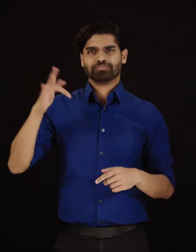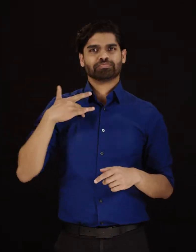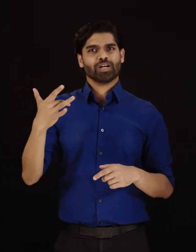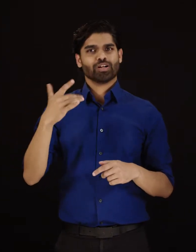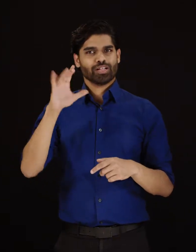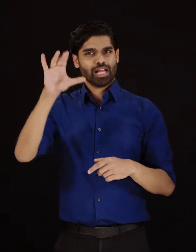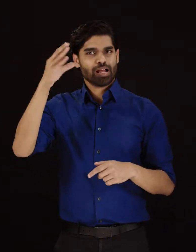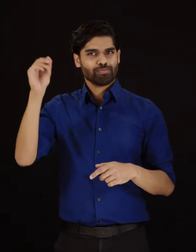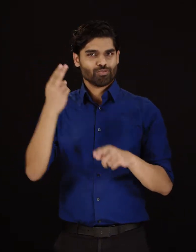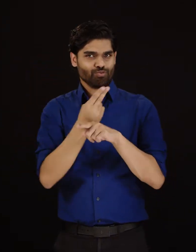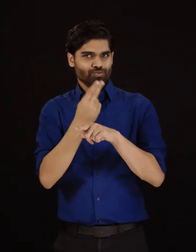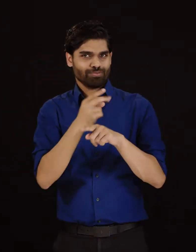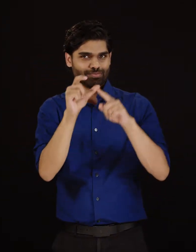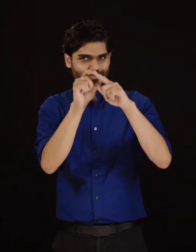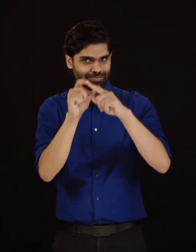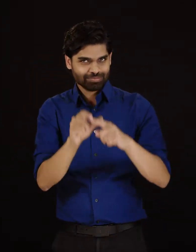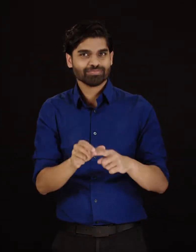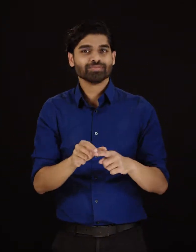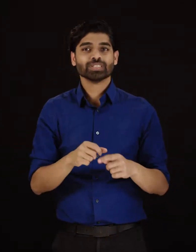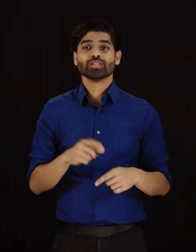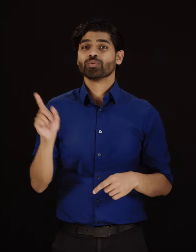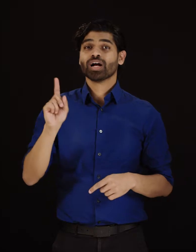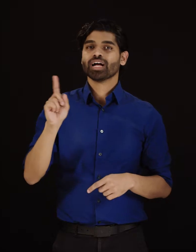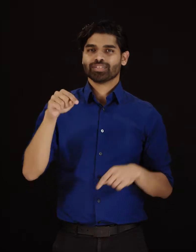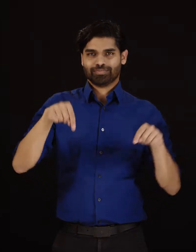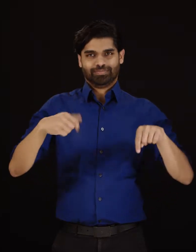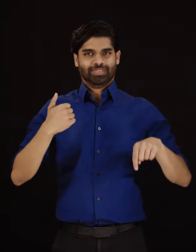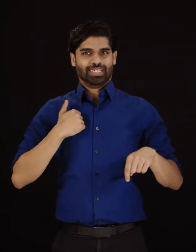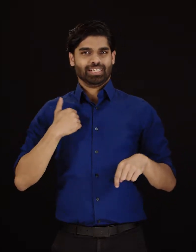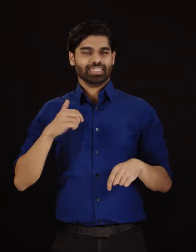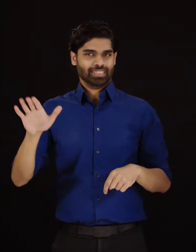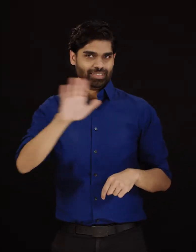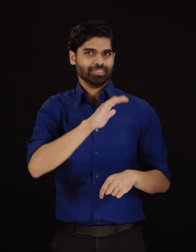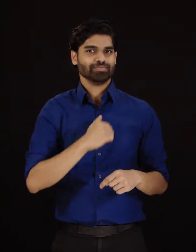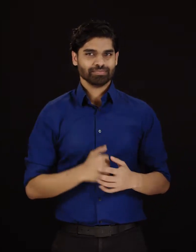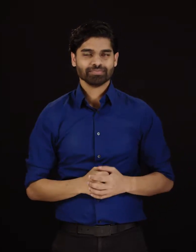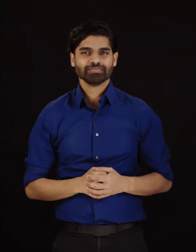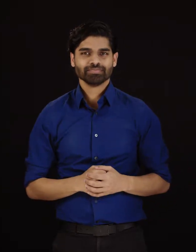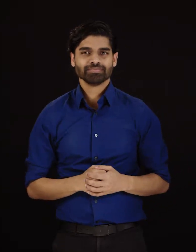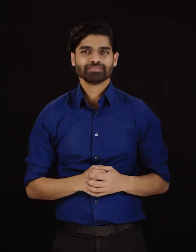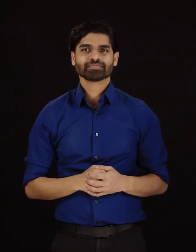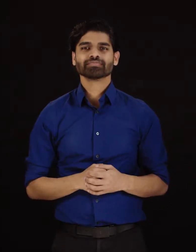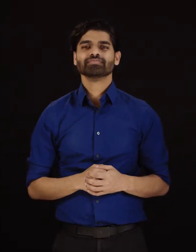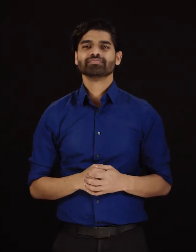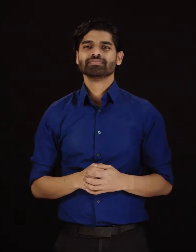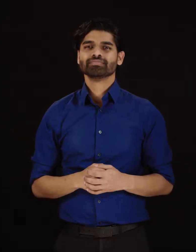Important information you’ll come across in relation to your Wireless account includes: